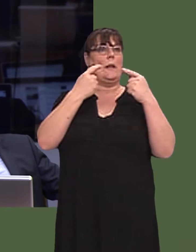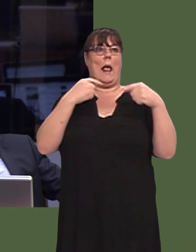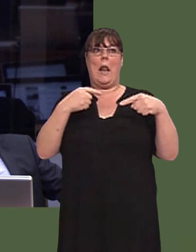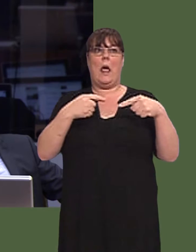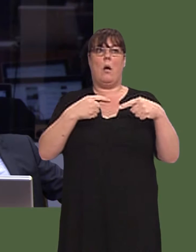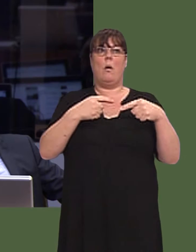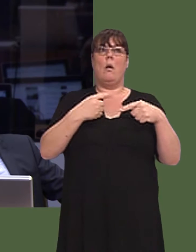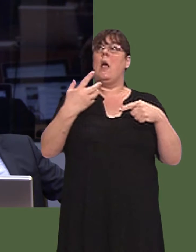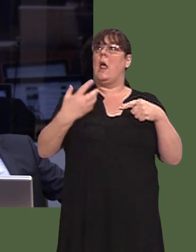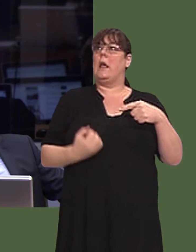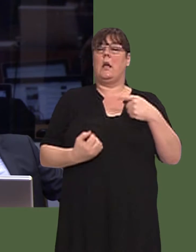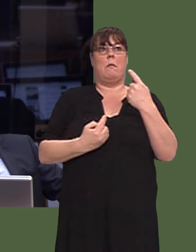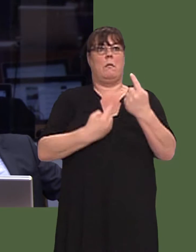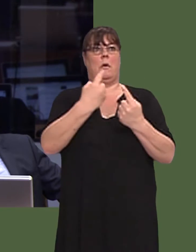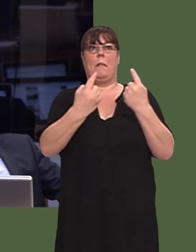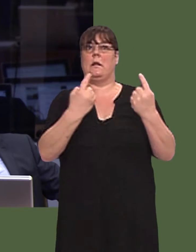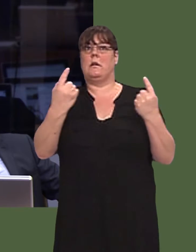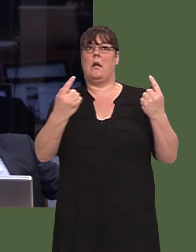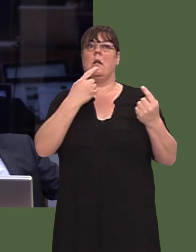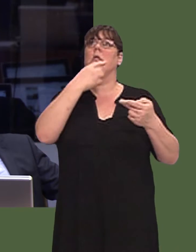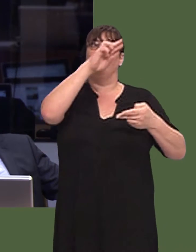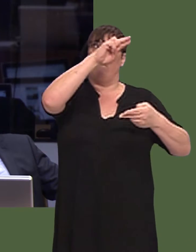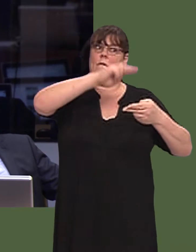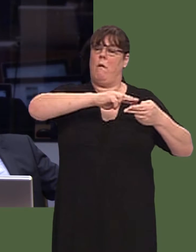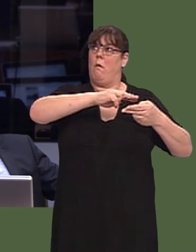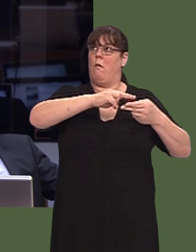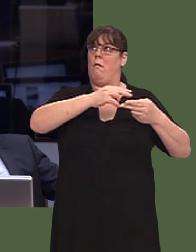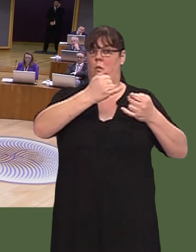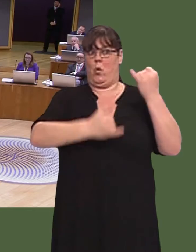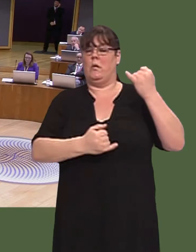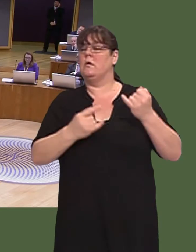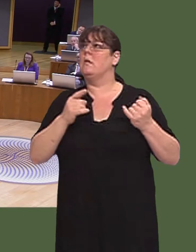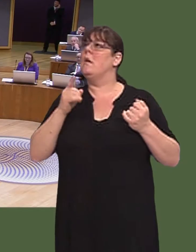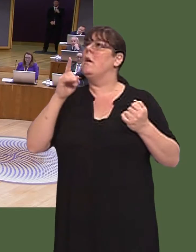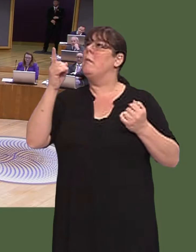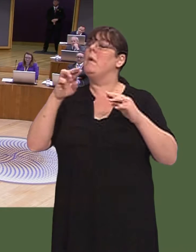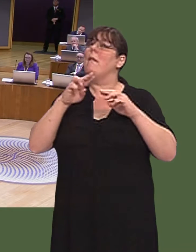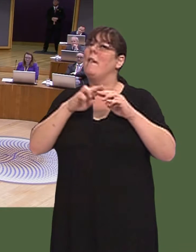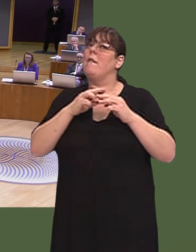income per capita figure fall even further, but, if it does, after eight years as First